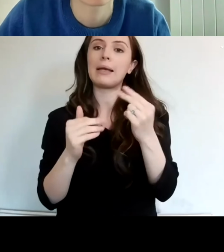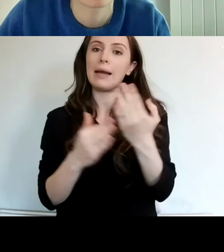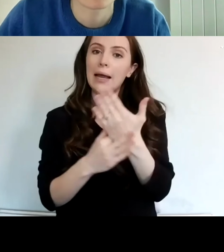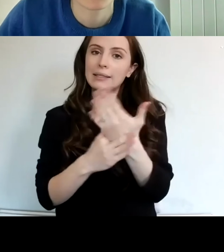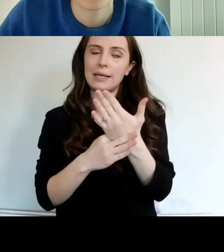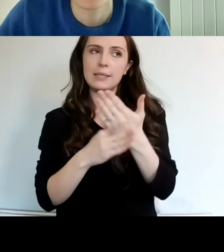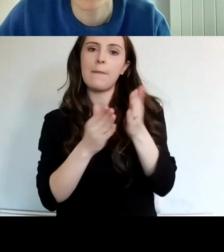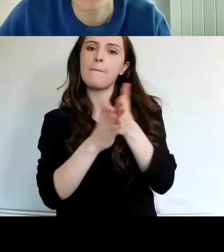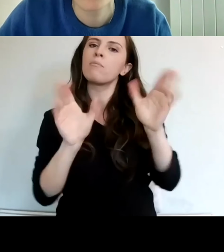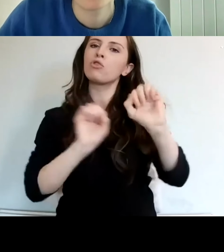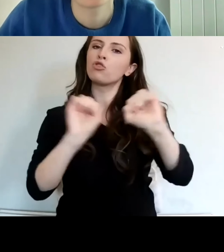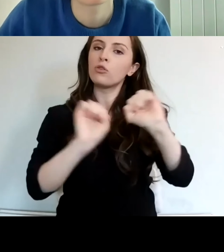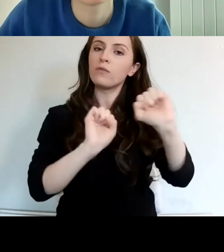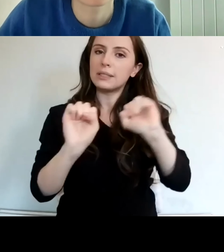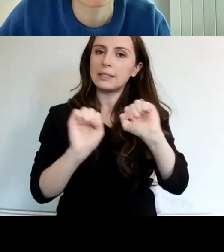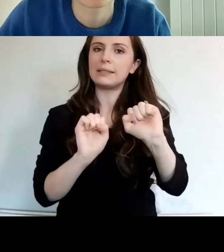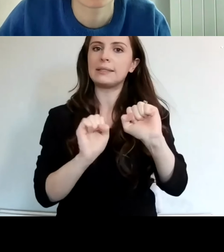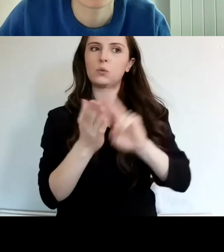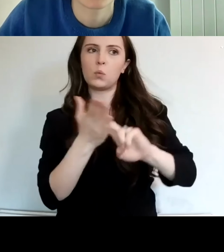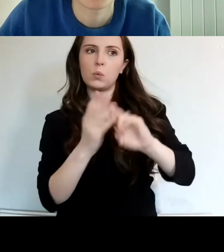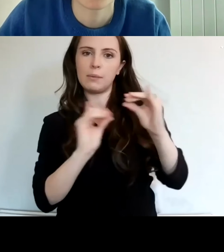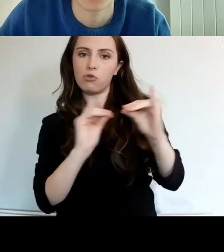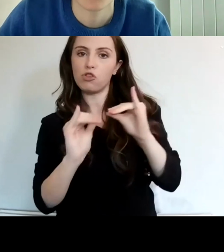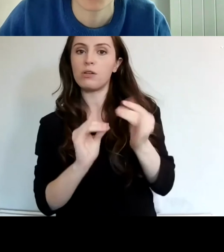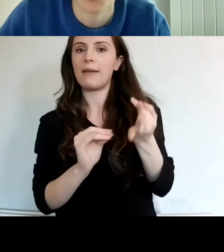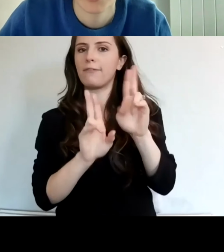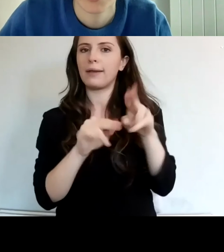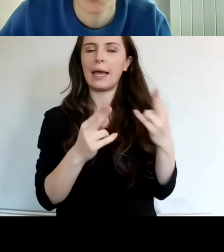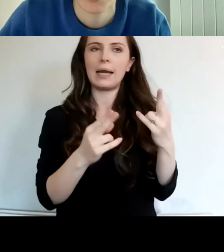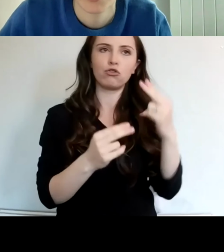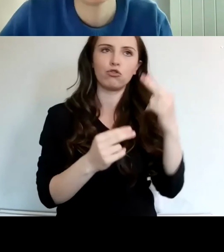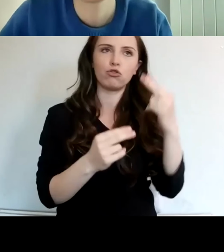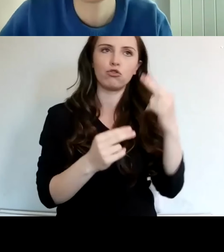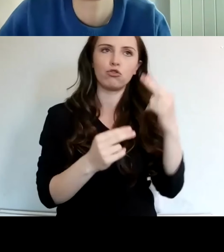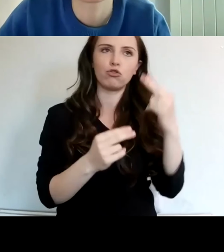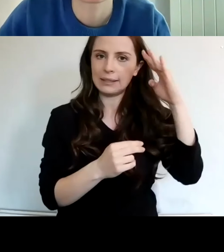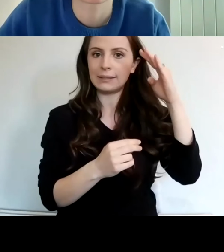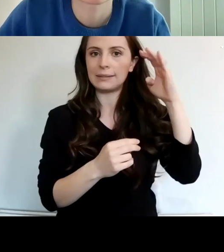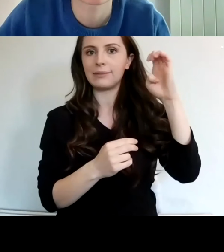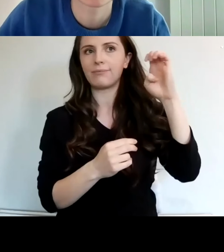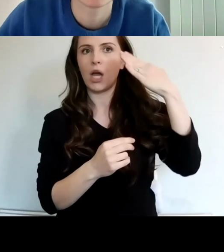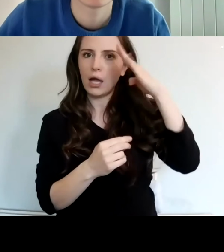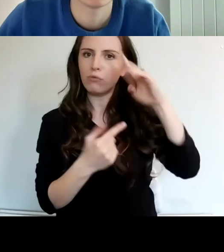if they cannot hear or understand English or Irish and upon request.